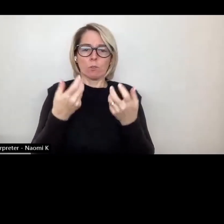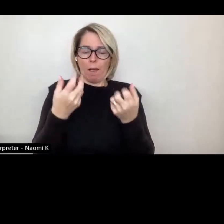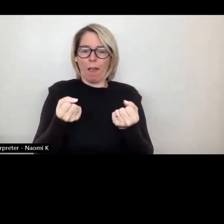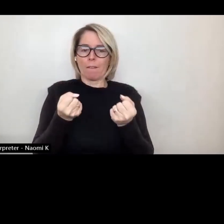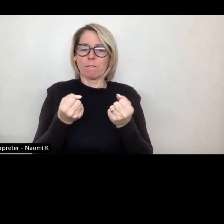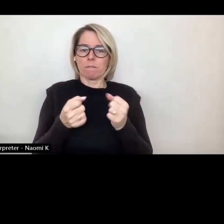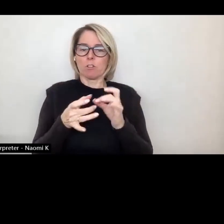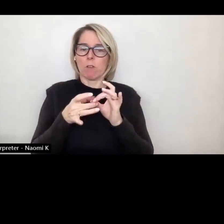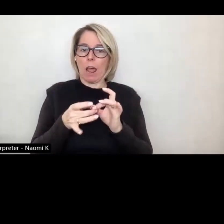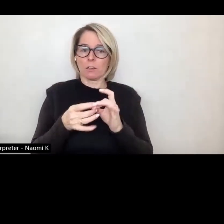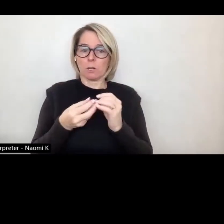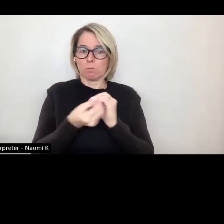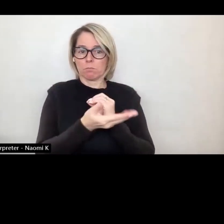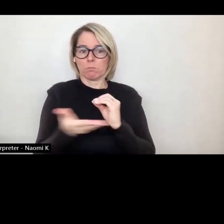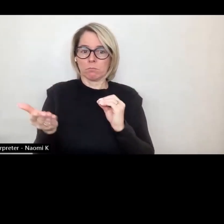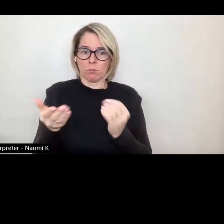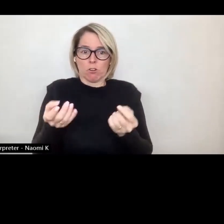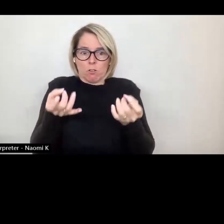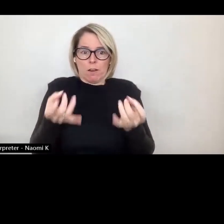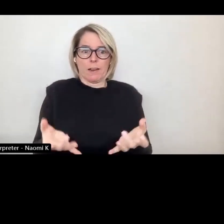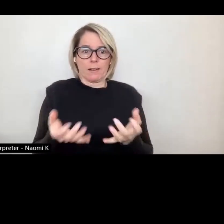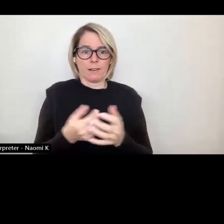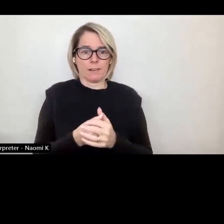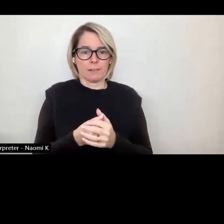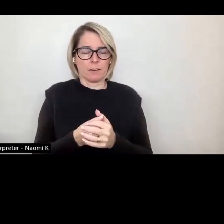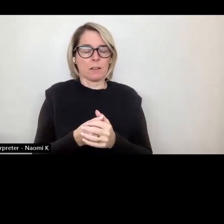There are some rules around subcontracting.